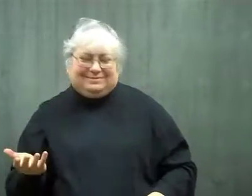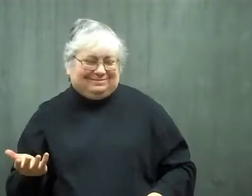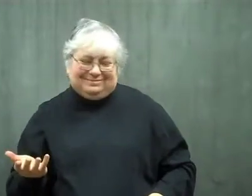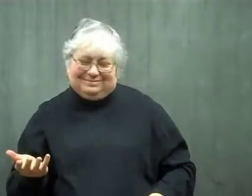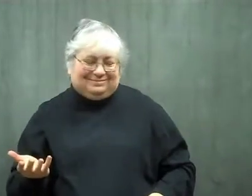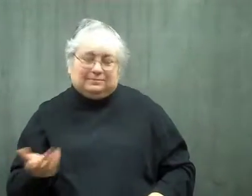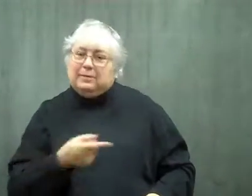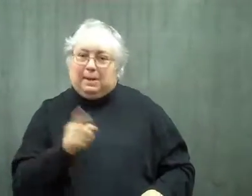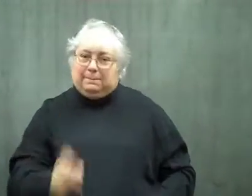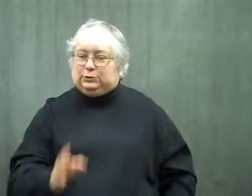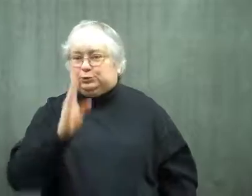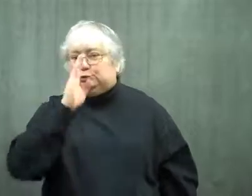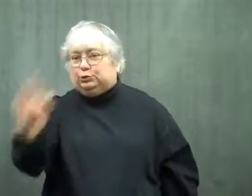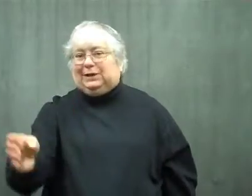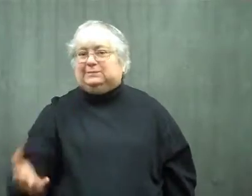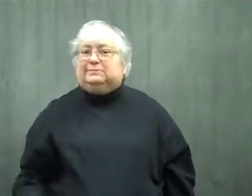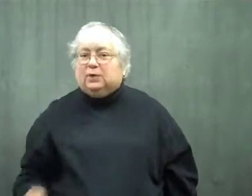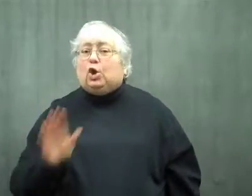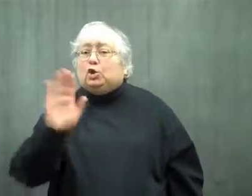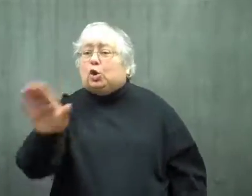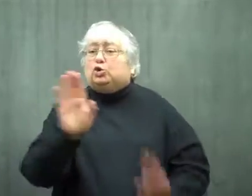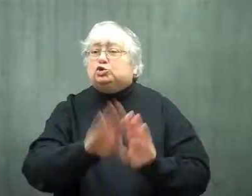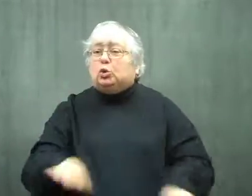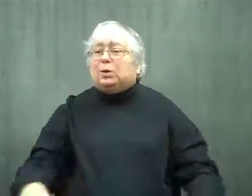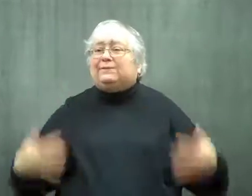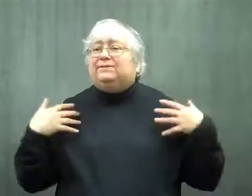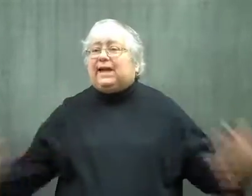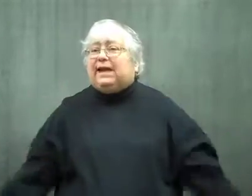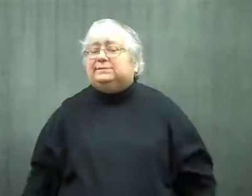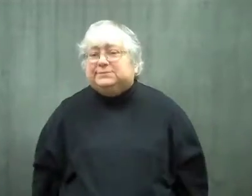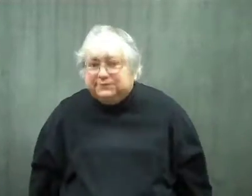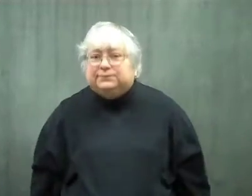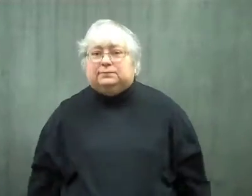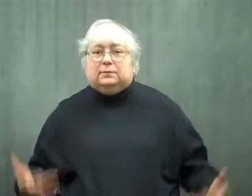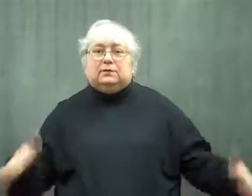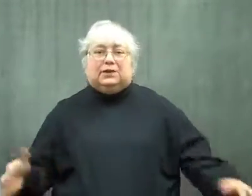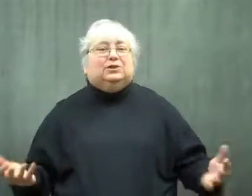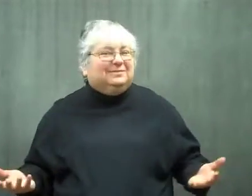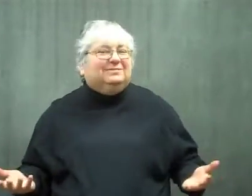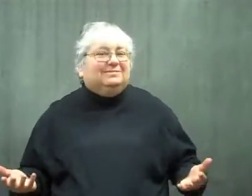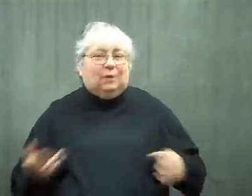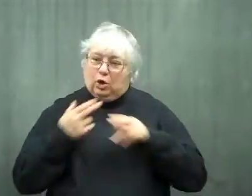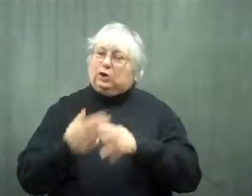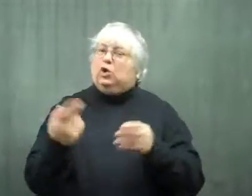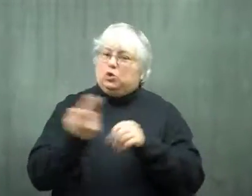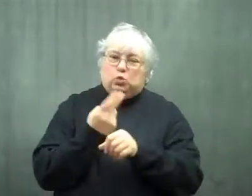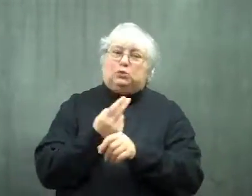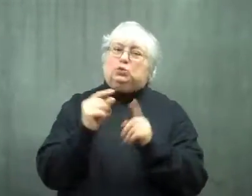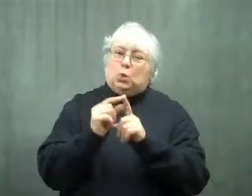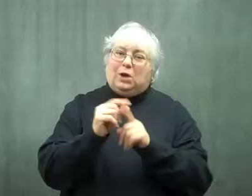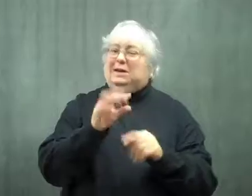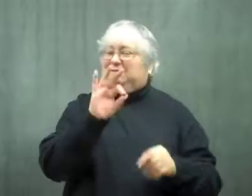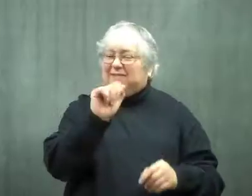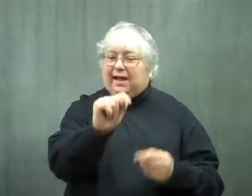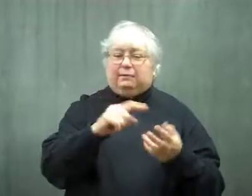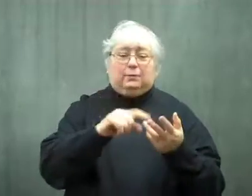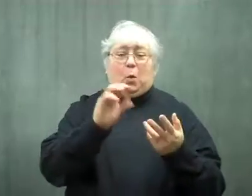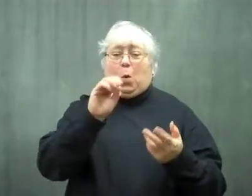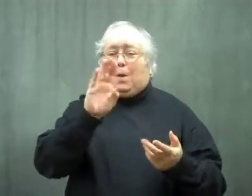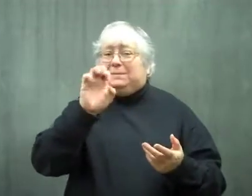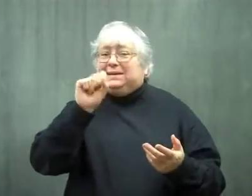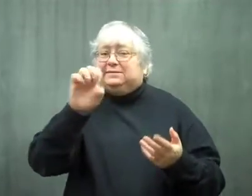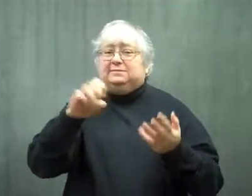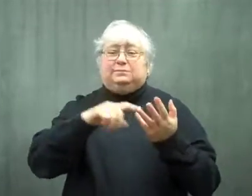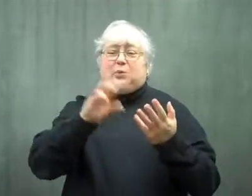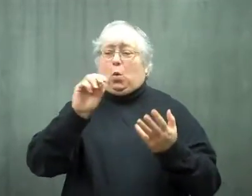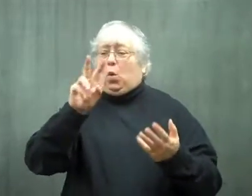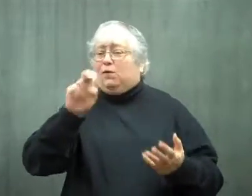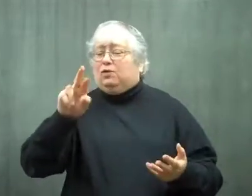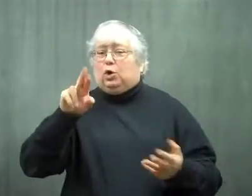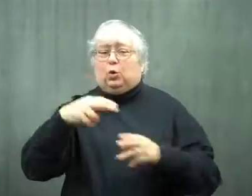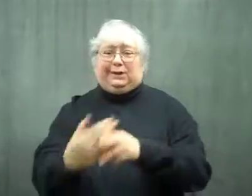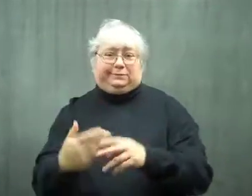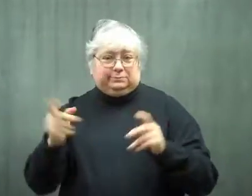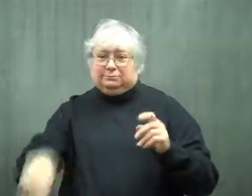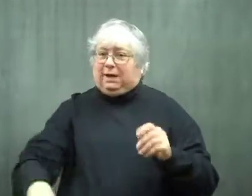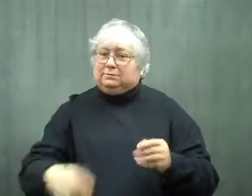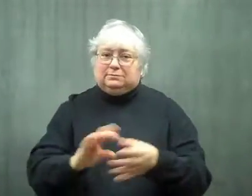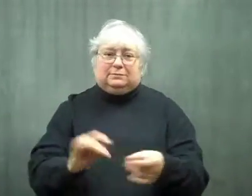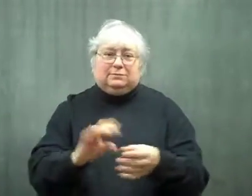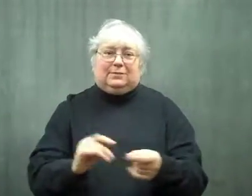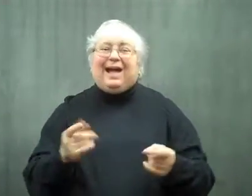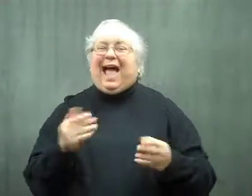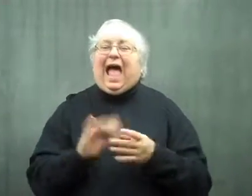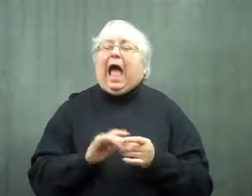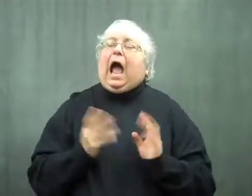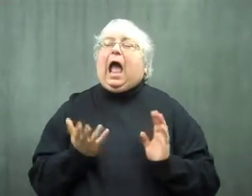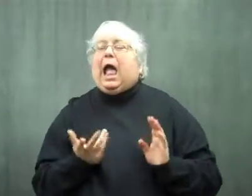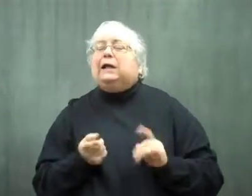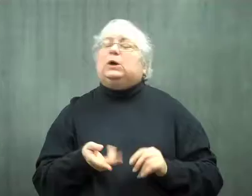They need to be blunt, and say the child is fat, obese or overweight.